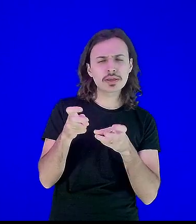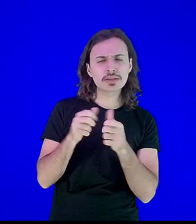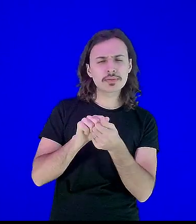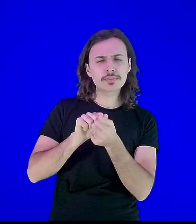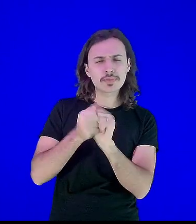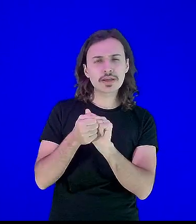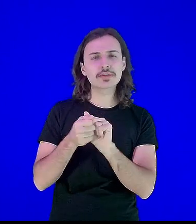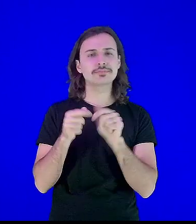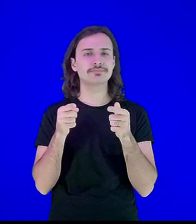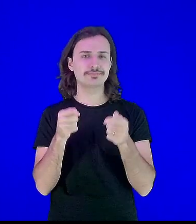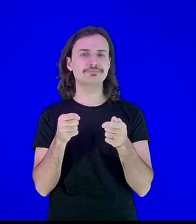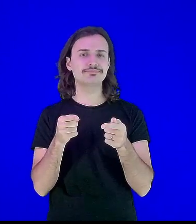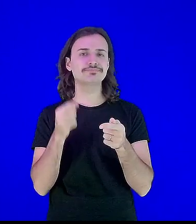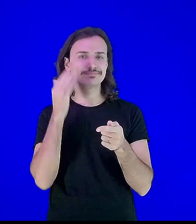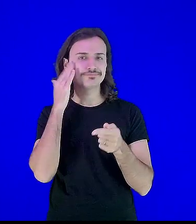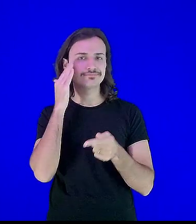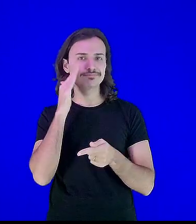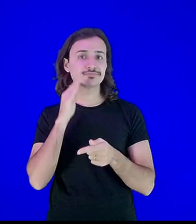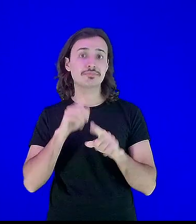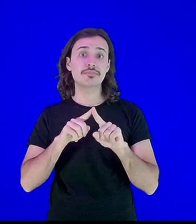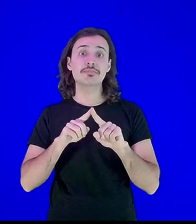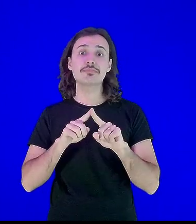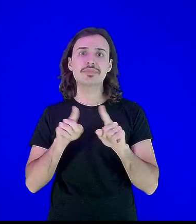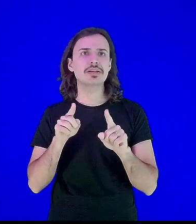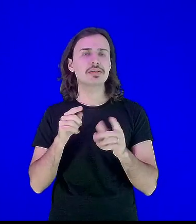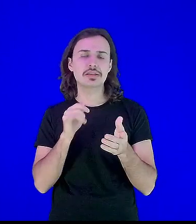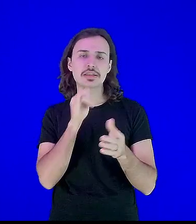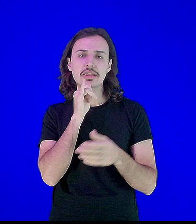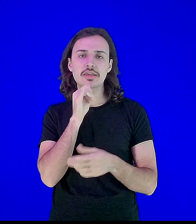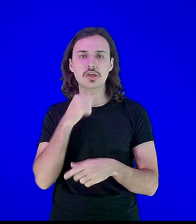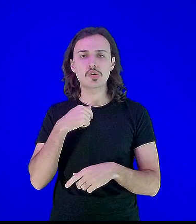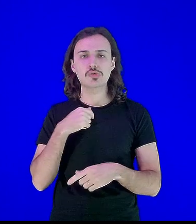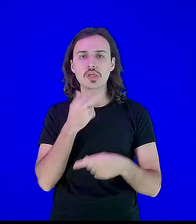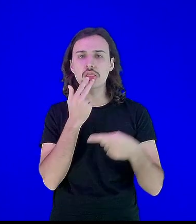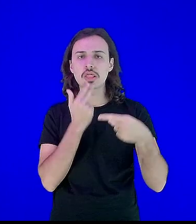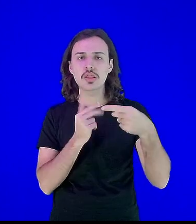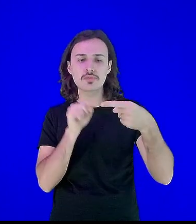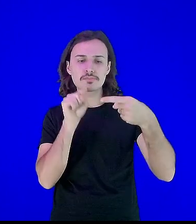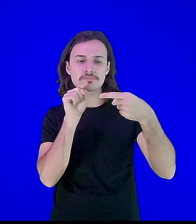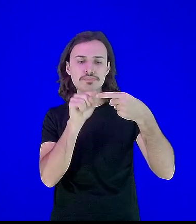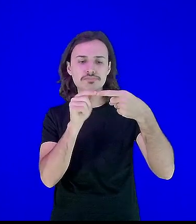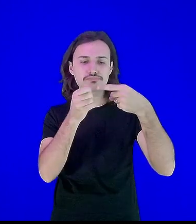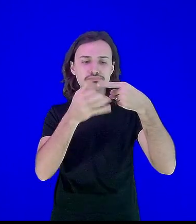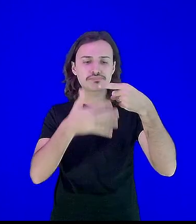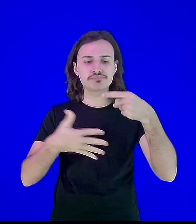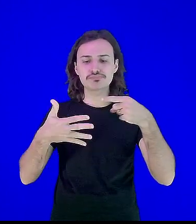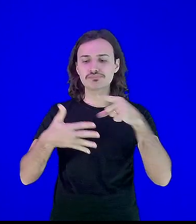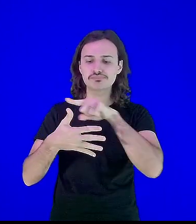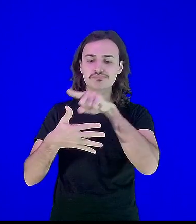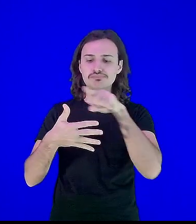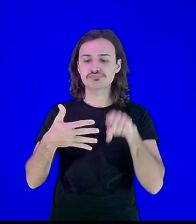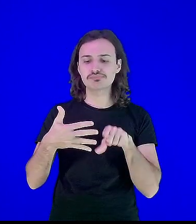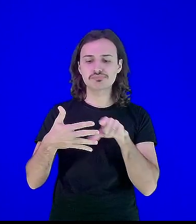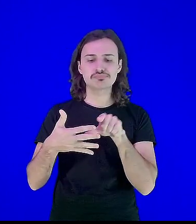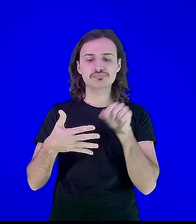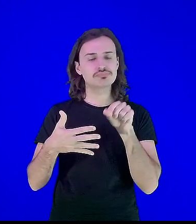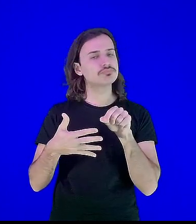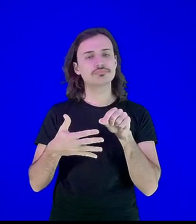as of now, I have not implemented a button where you can click on it and change the language it all works automatically